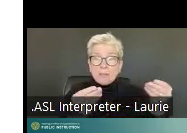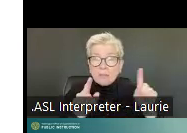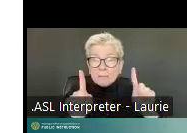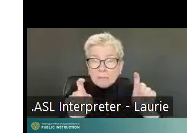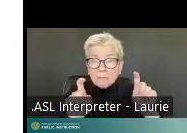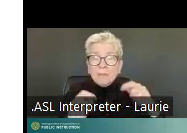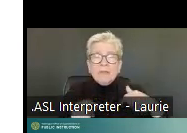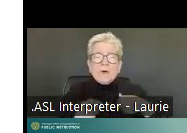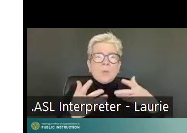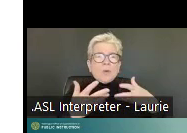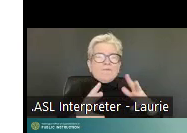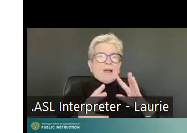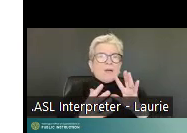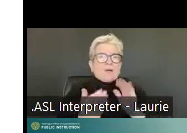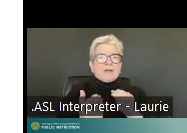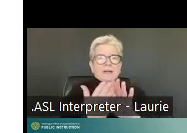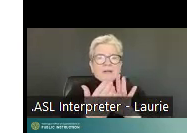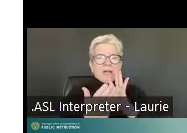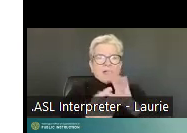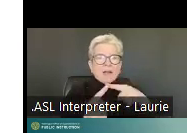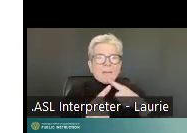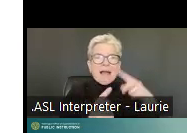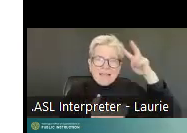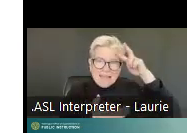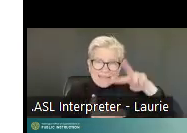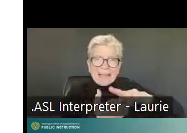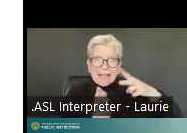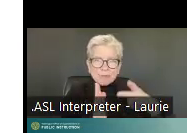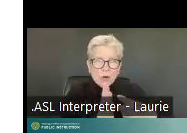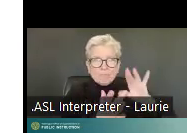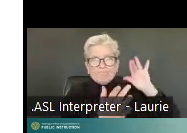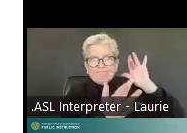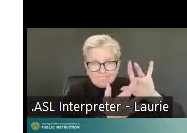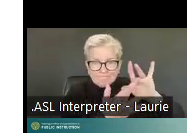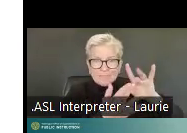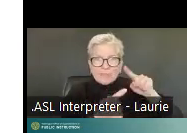already spoke to that intentional outreach and tapping into community,